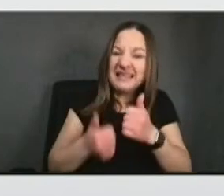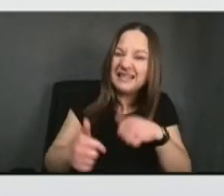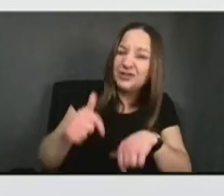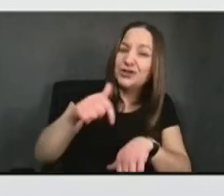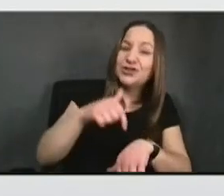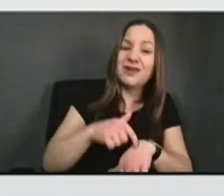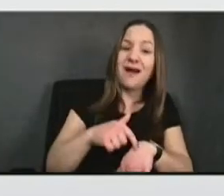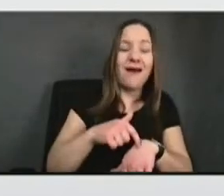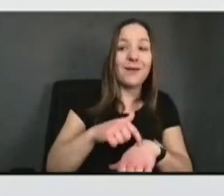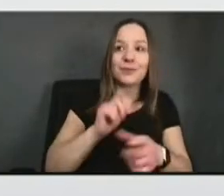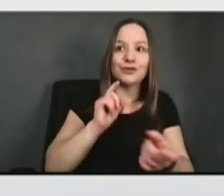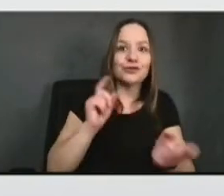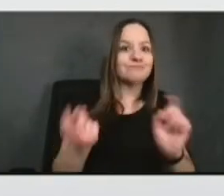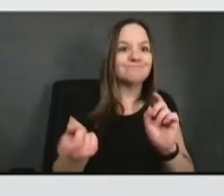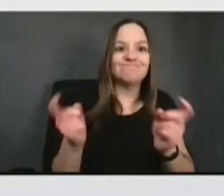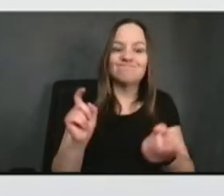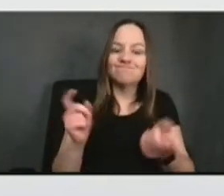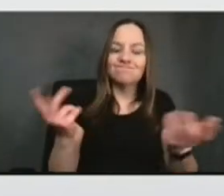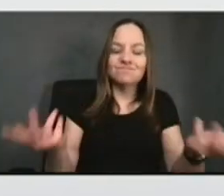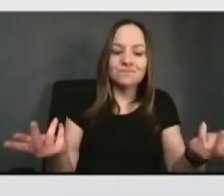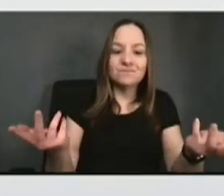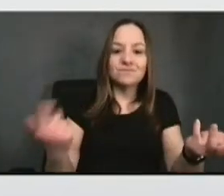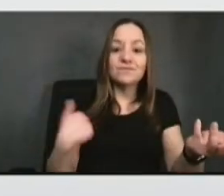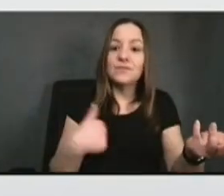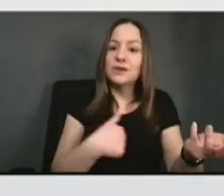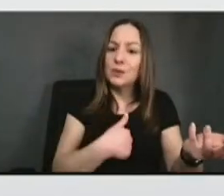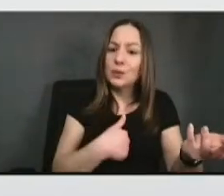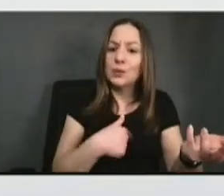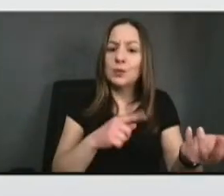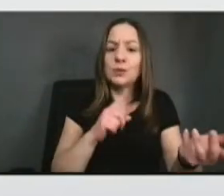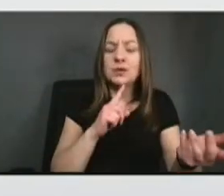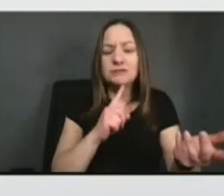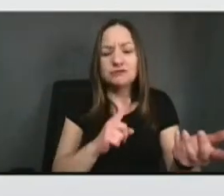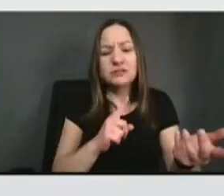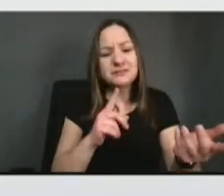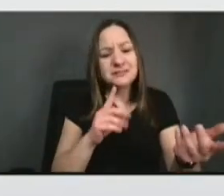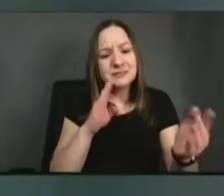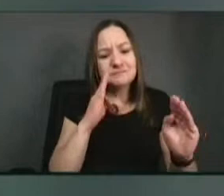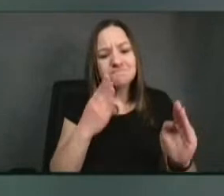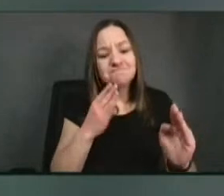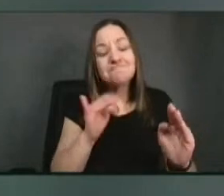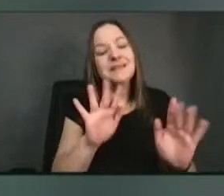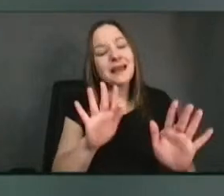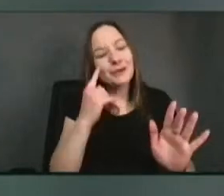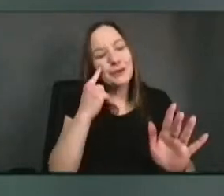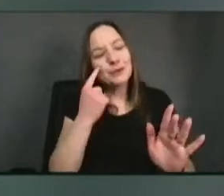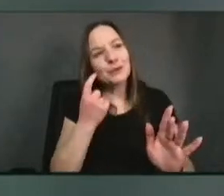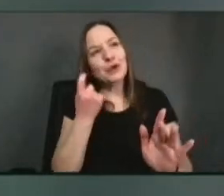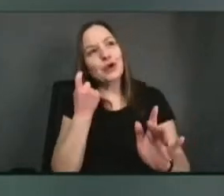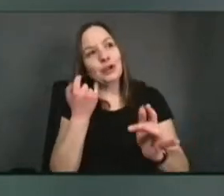every single time. Something changes. Um and. We've been